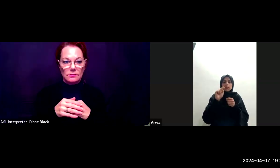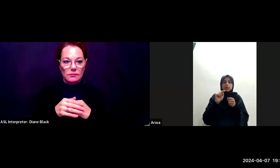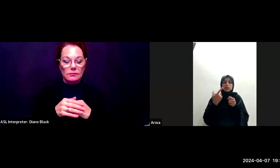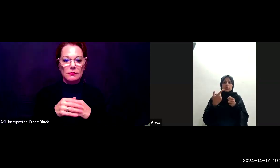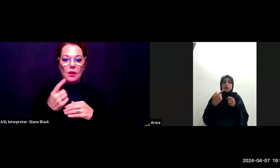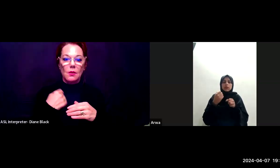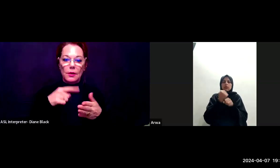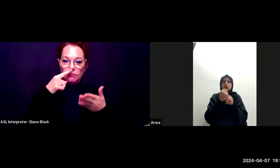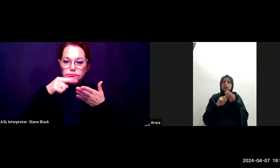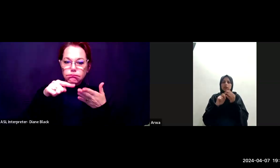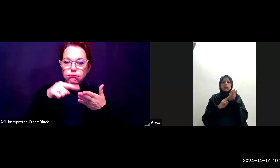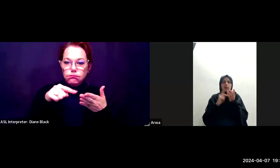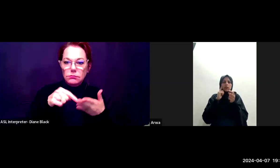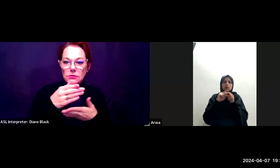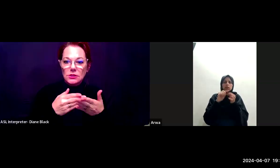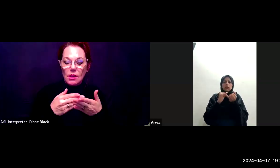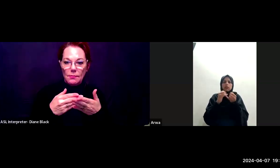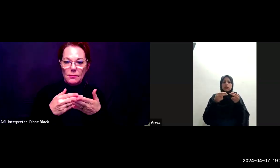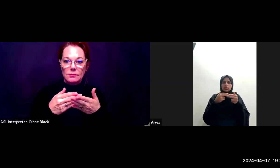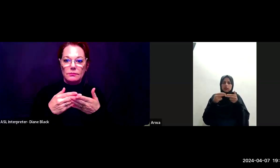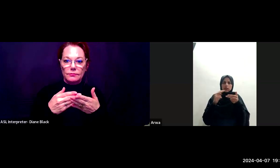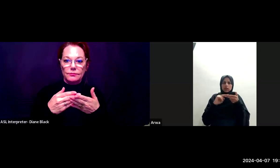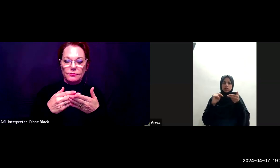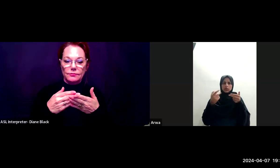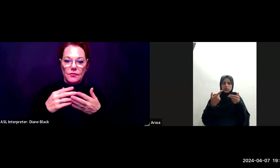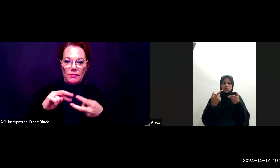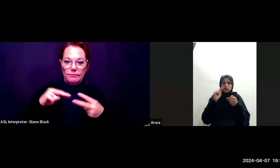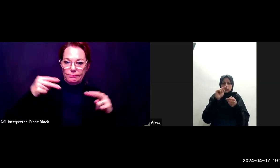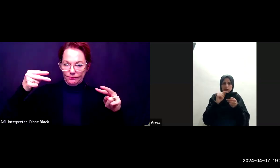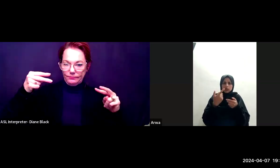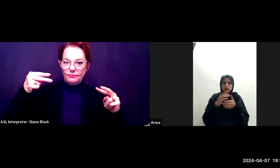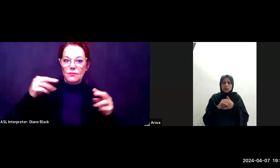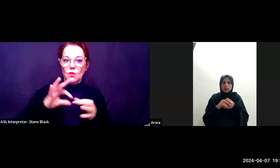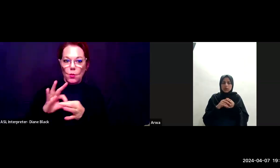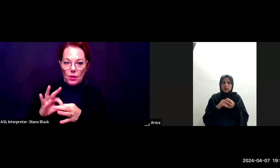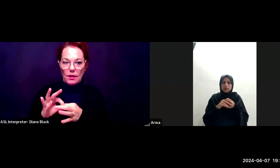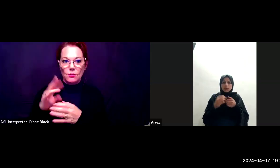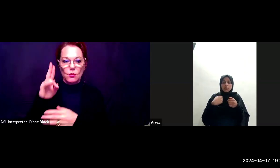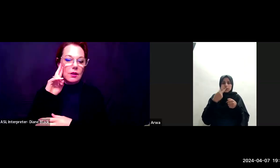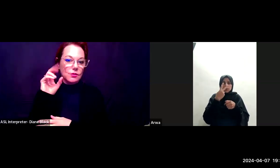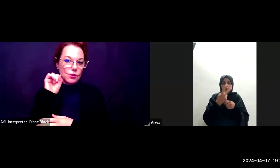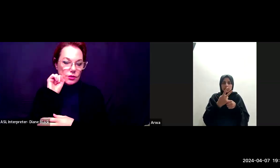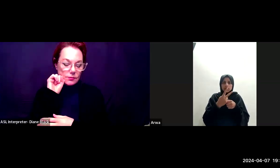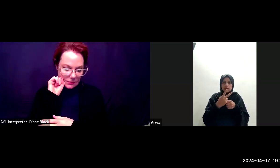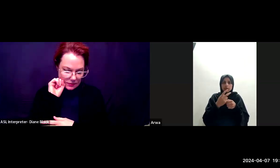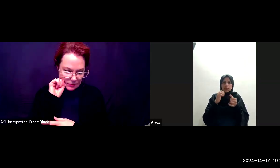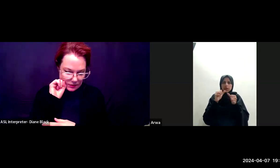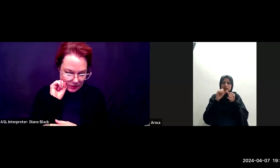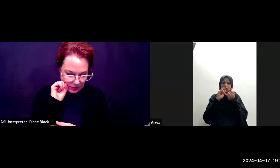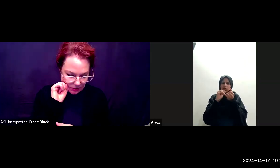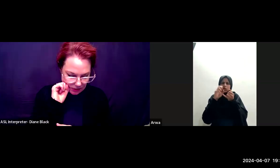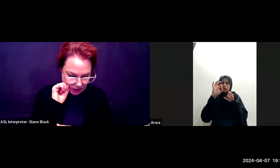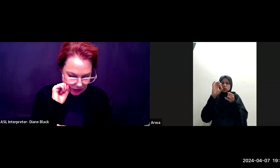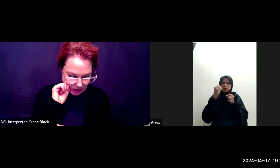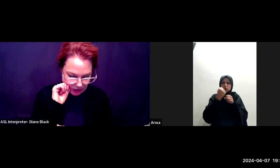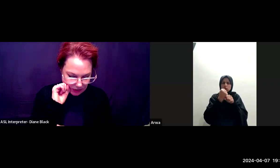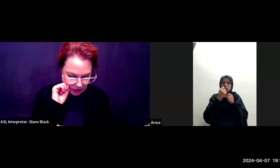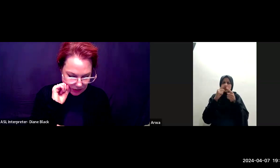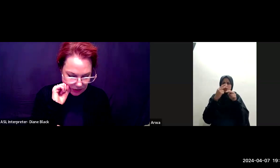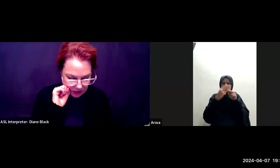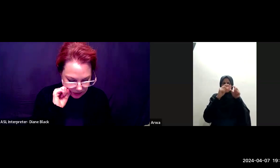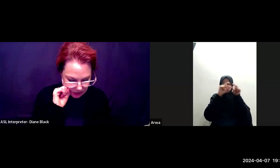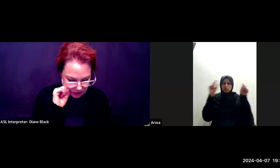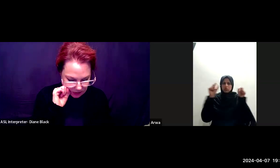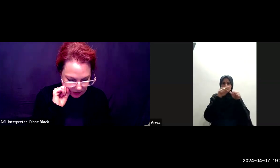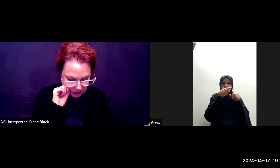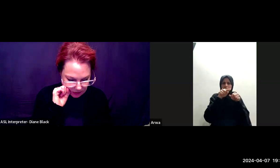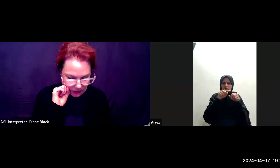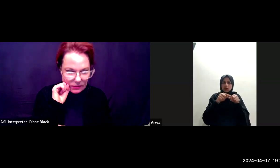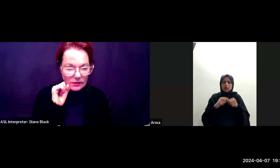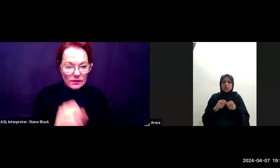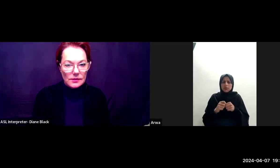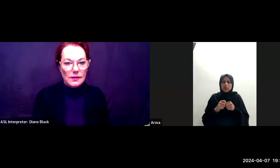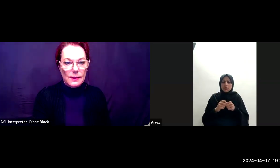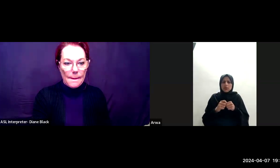that cause Usher syndrome in his family, we found that he has USH2A, a gene that is having variance